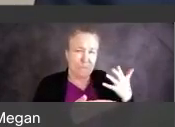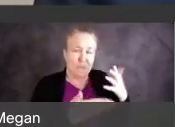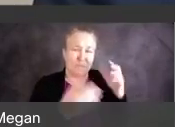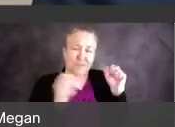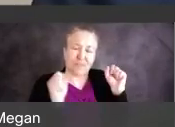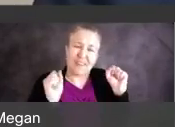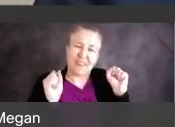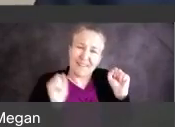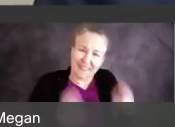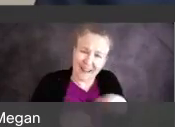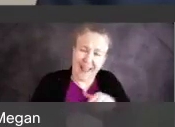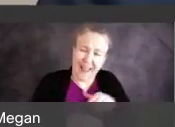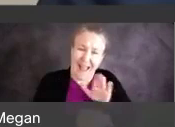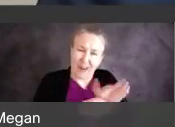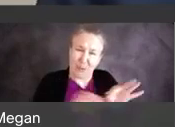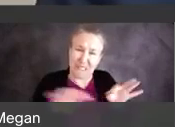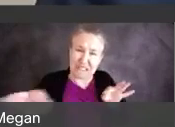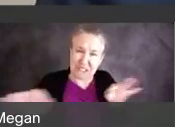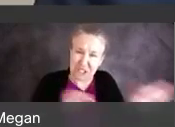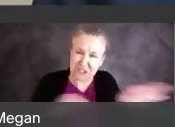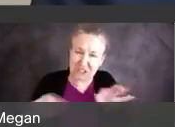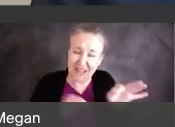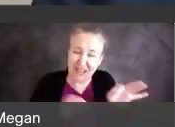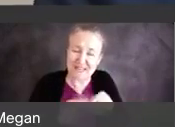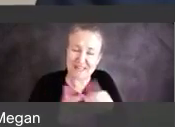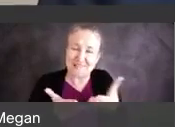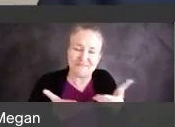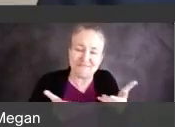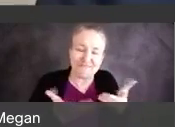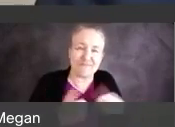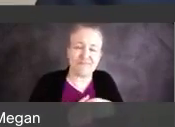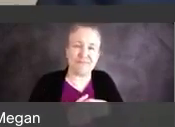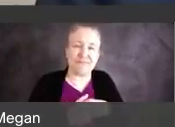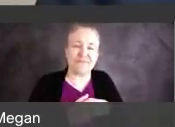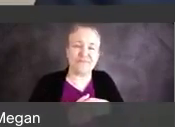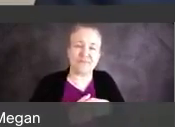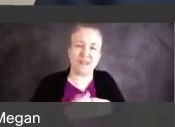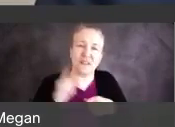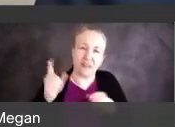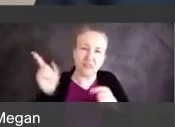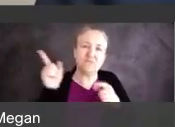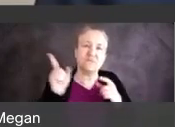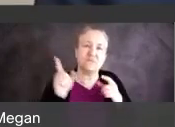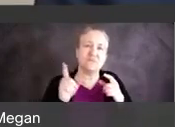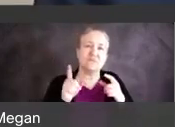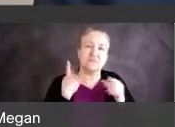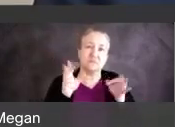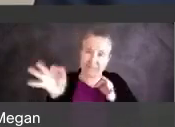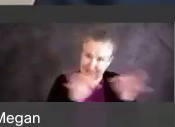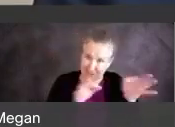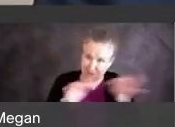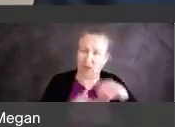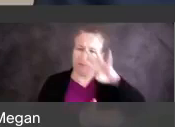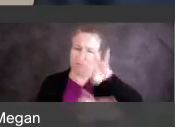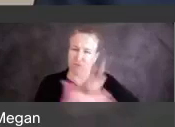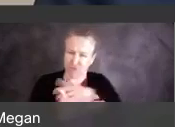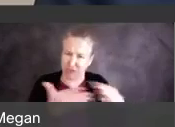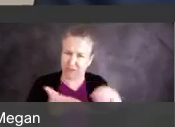adequately describe it. They described verbally what went into that graph but they didn't